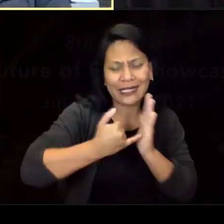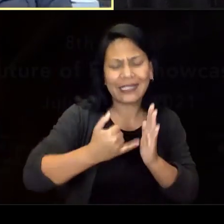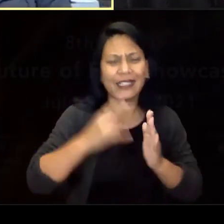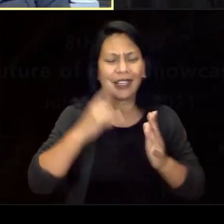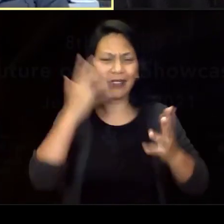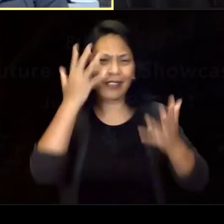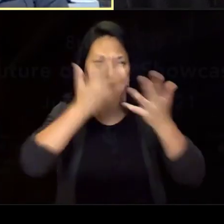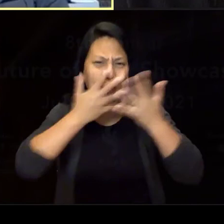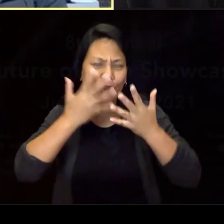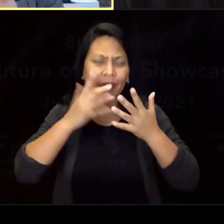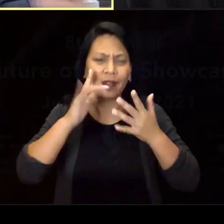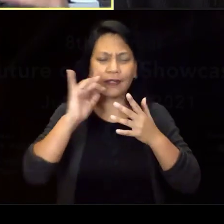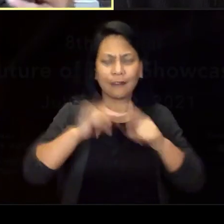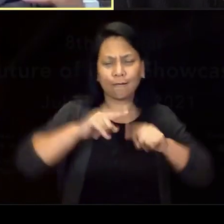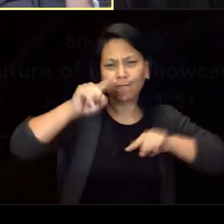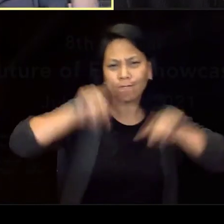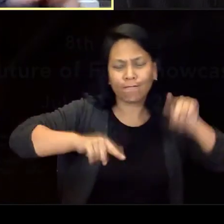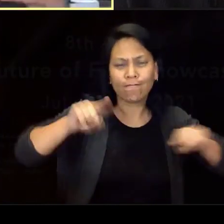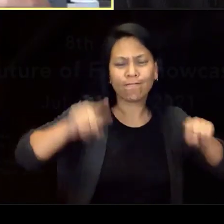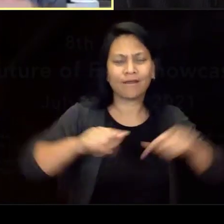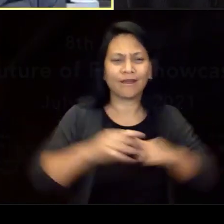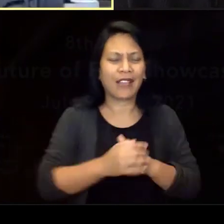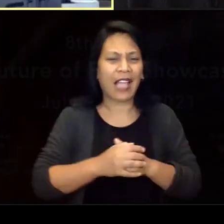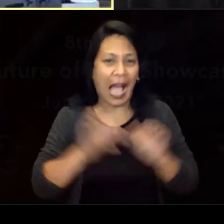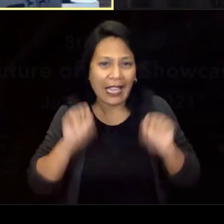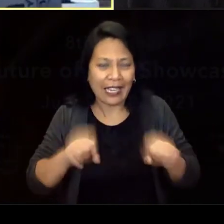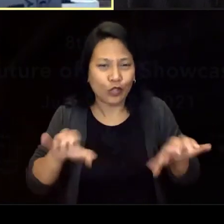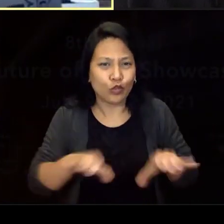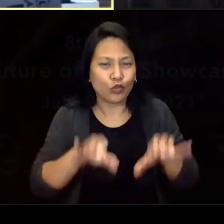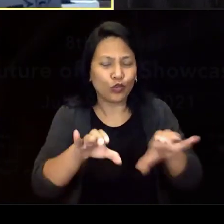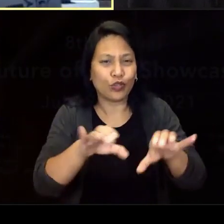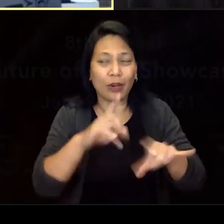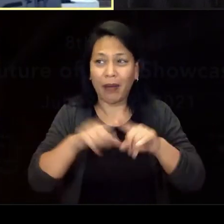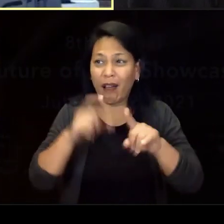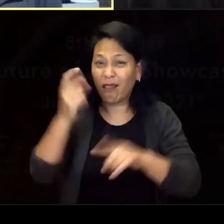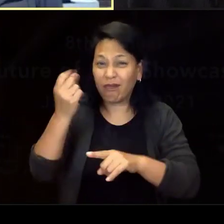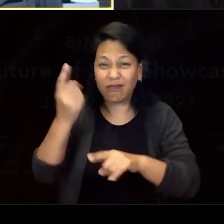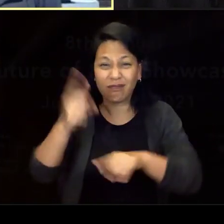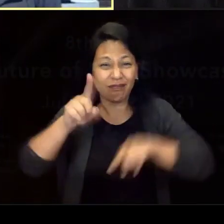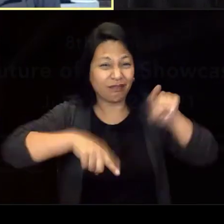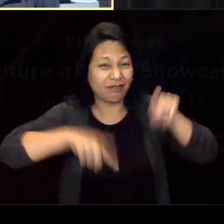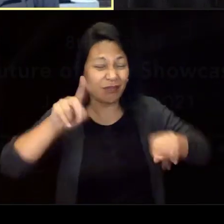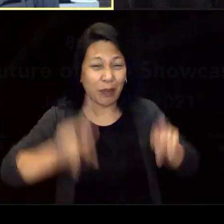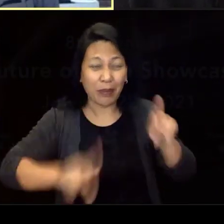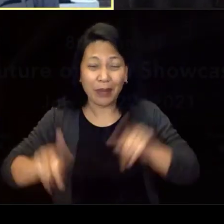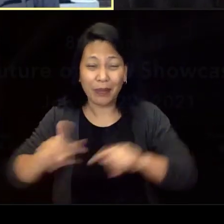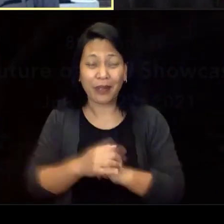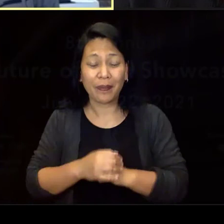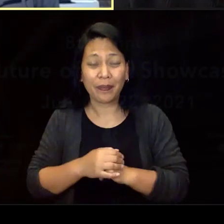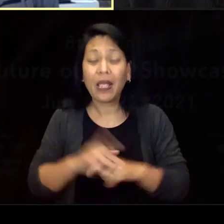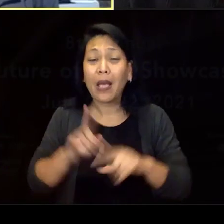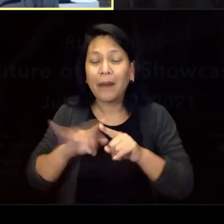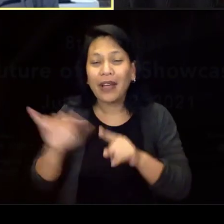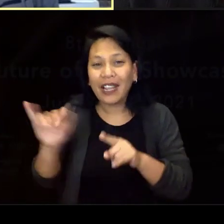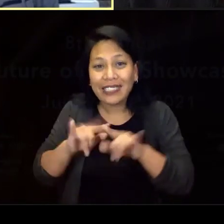kind of, do work all this, work with all these different people. And I also like love the social side of it too.